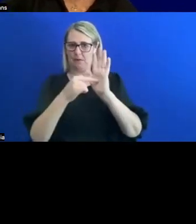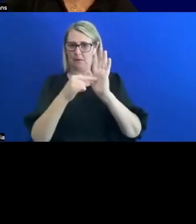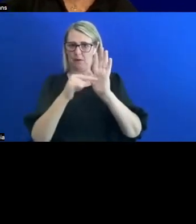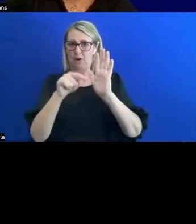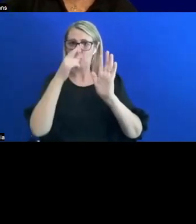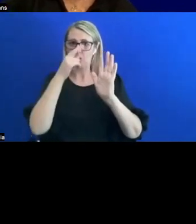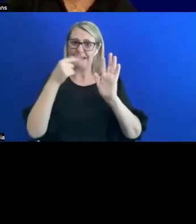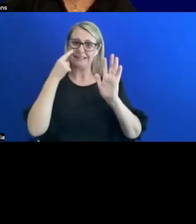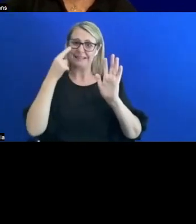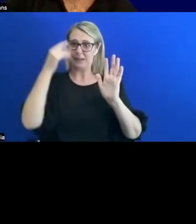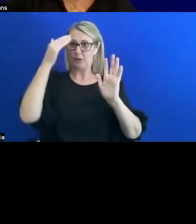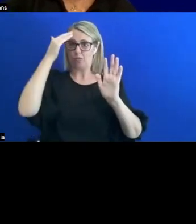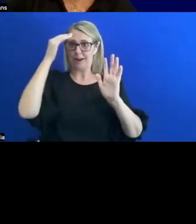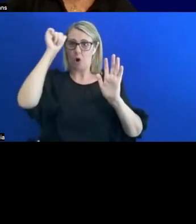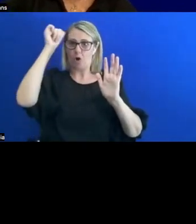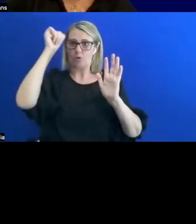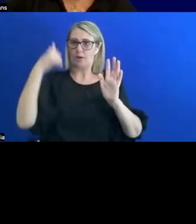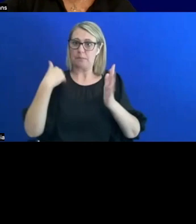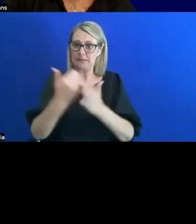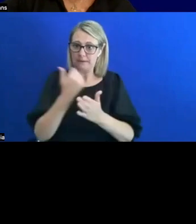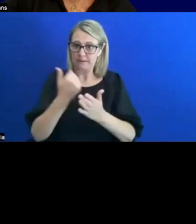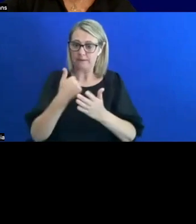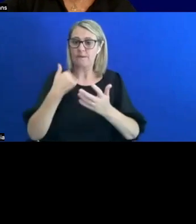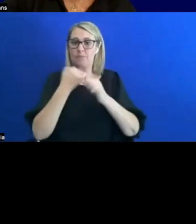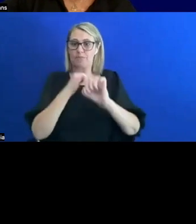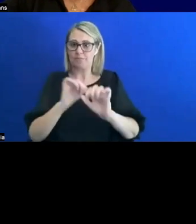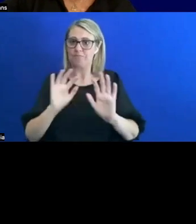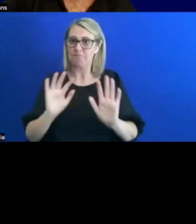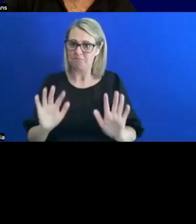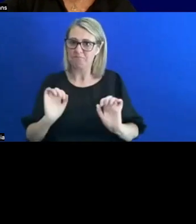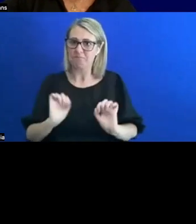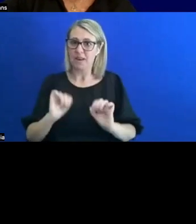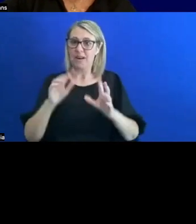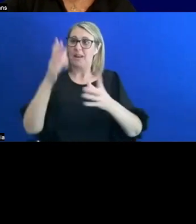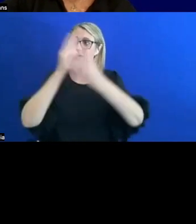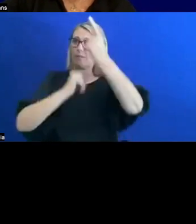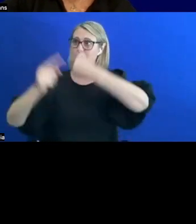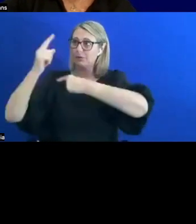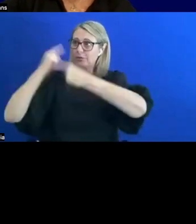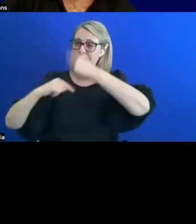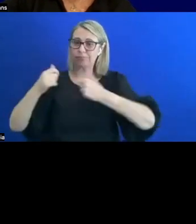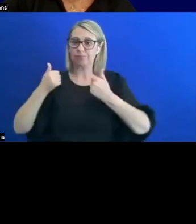and I am secure and the information coming in is okay to go up to the thinking